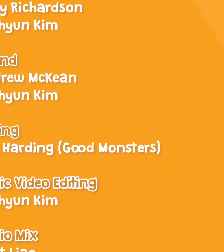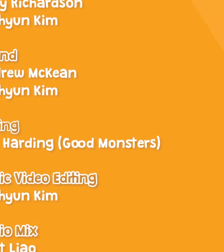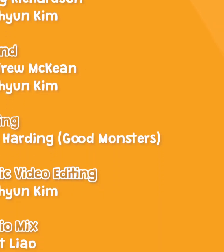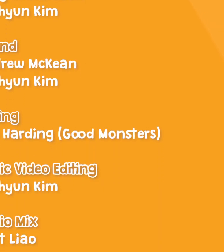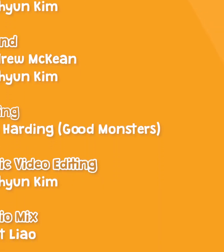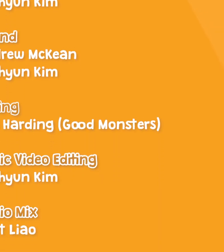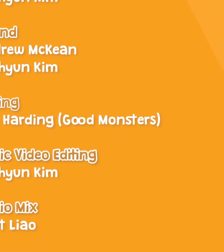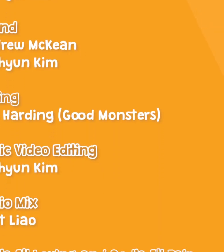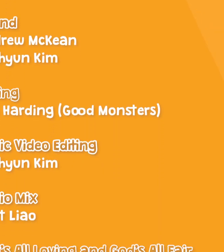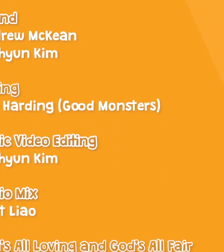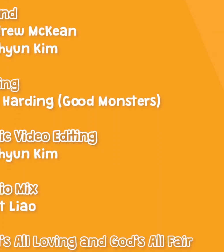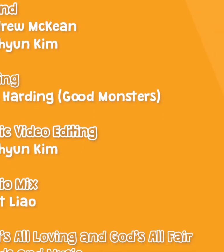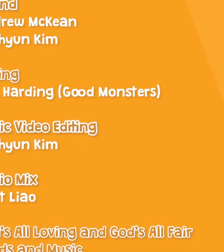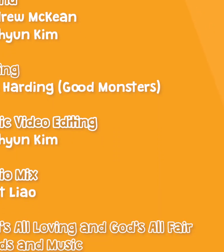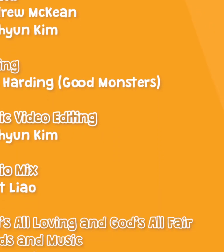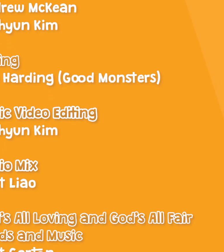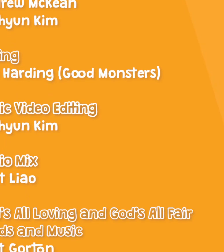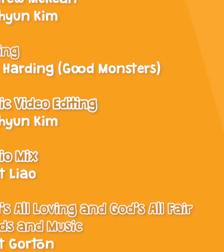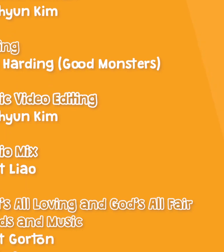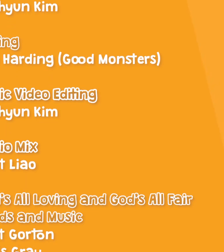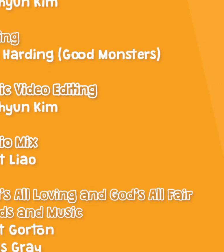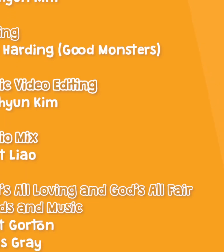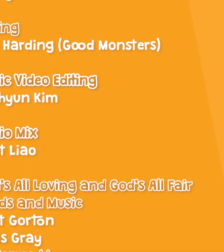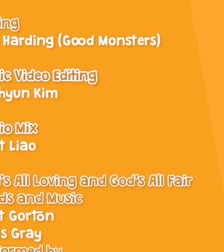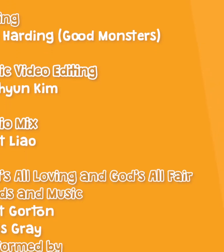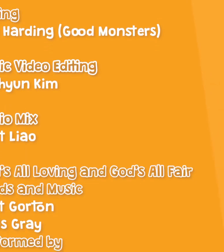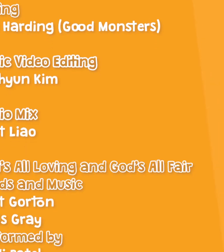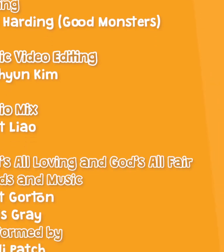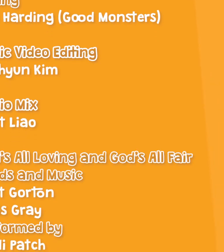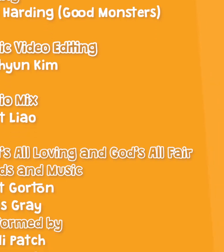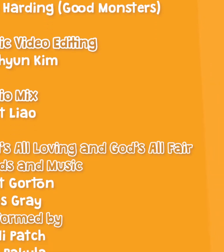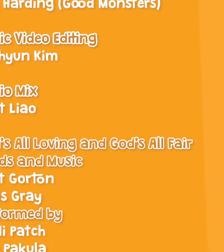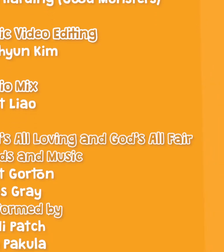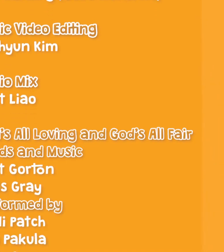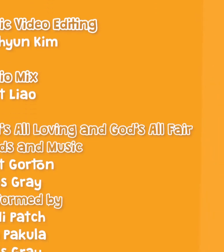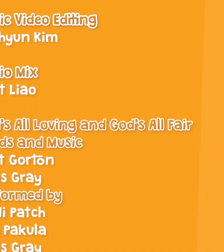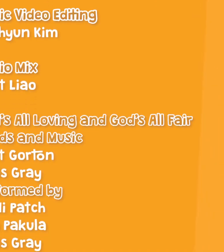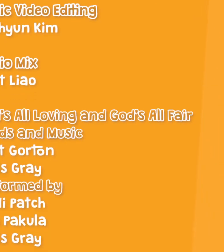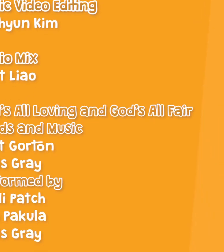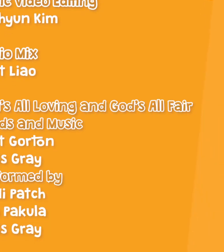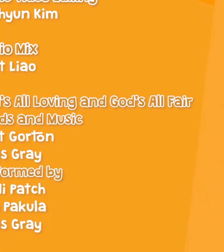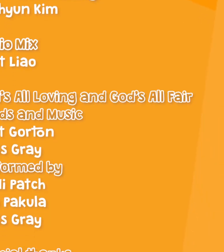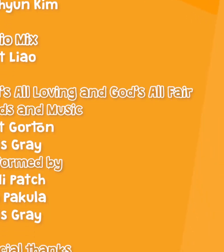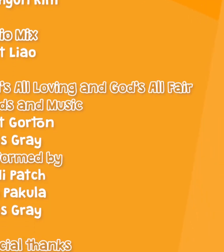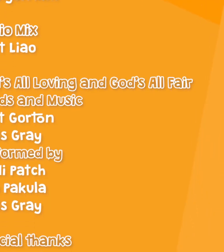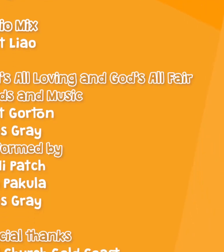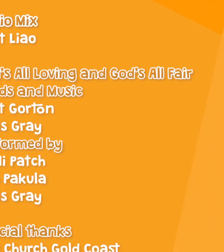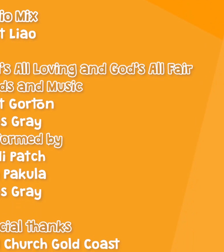I mean, I clearly won because I had the last card and I played it. That's the rules of the game. So, thank you very much.